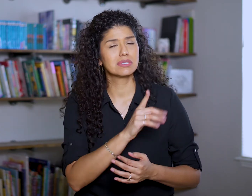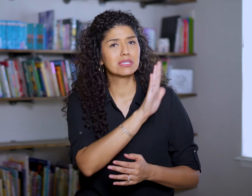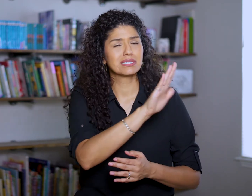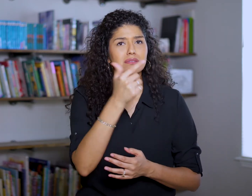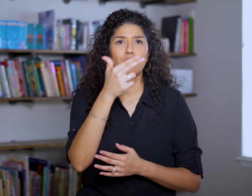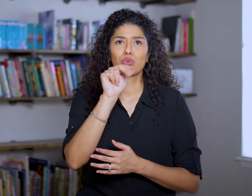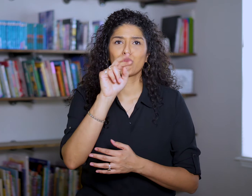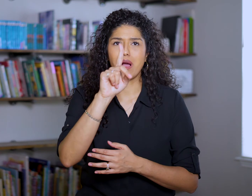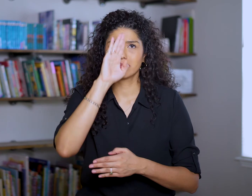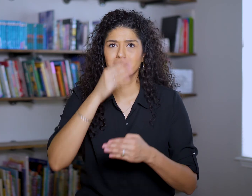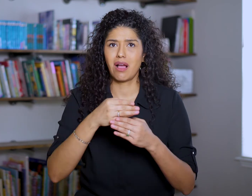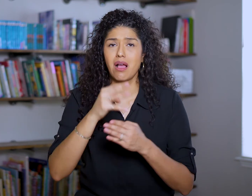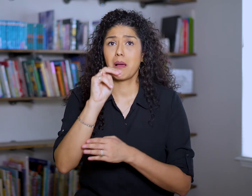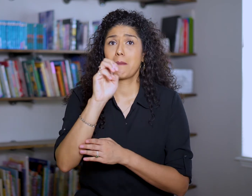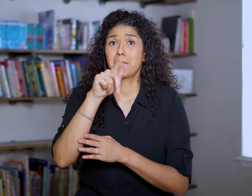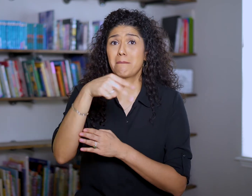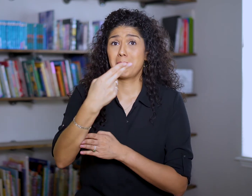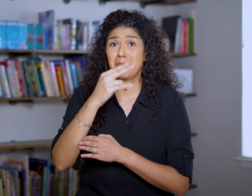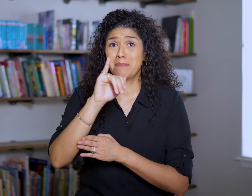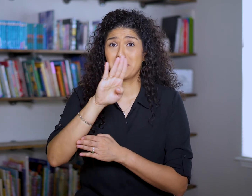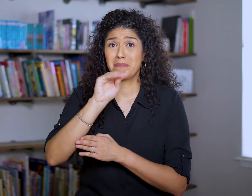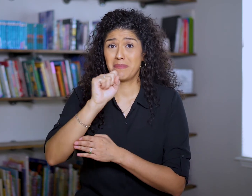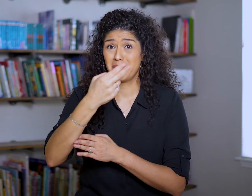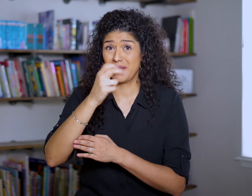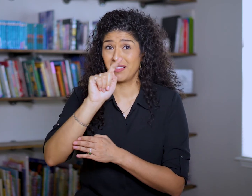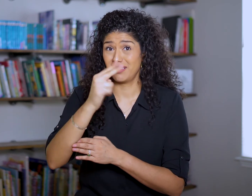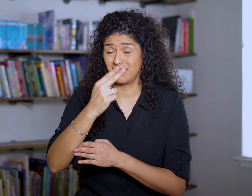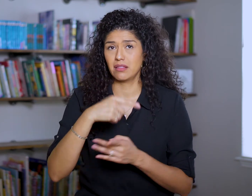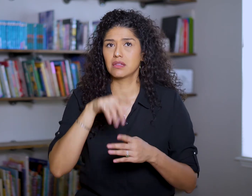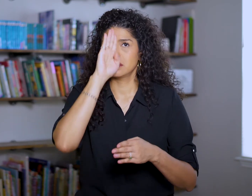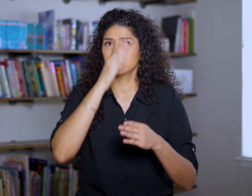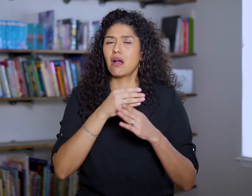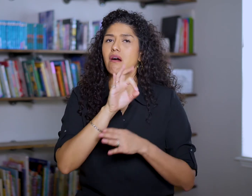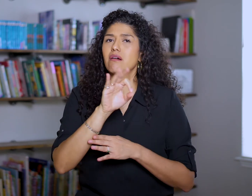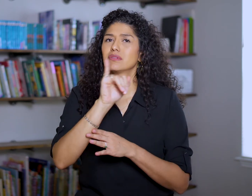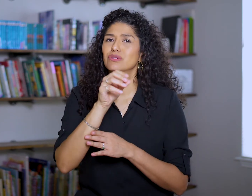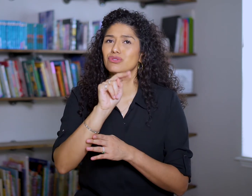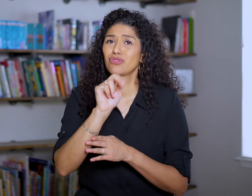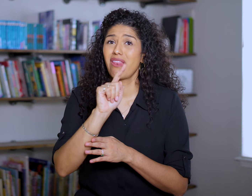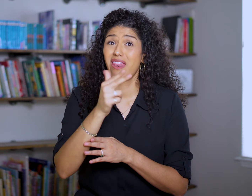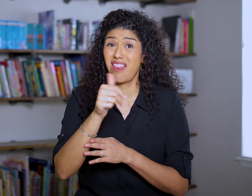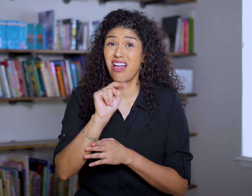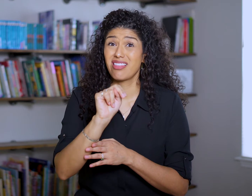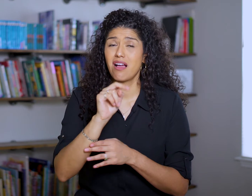is his grandson Mephibosheth, son of Jonathan.